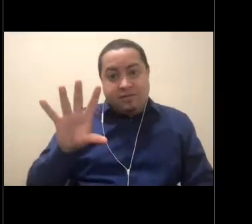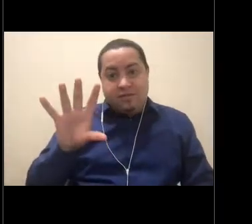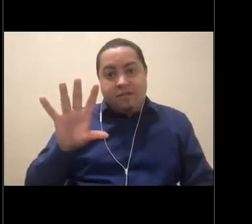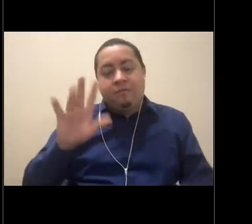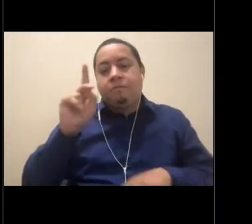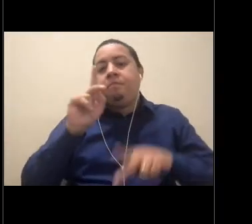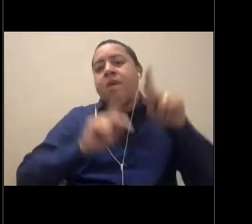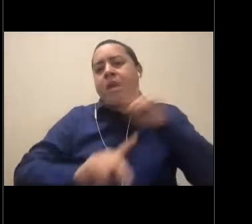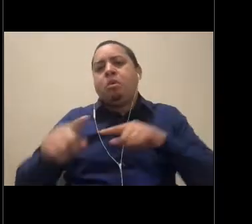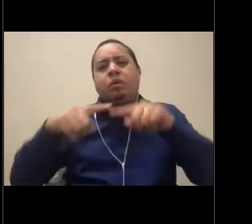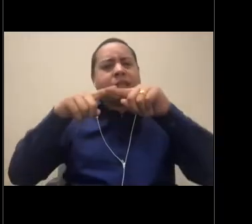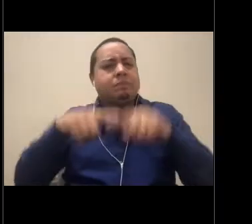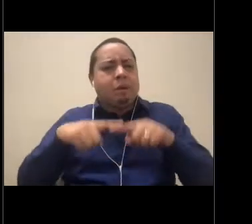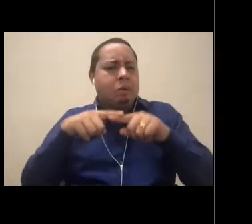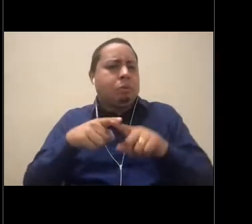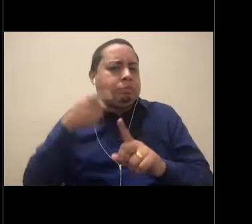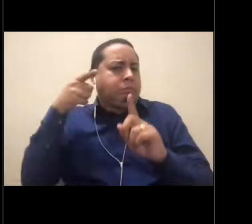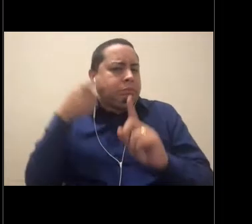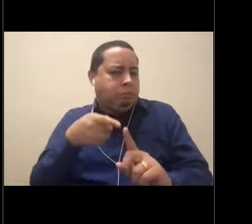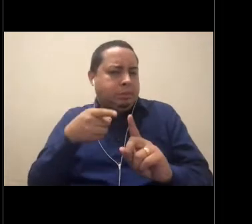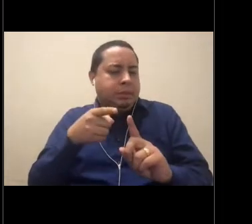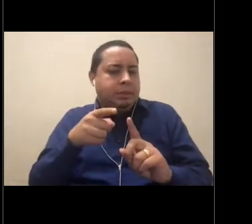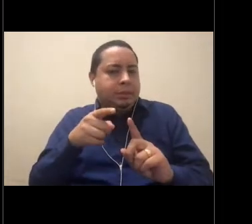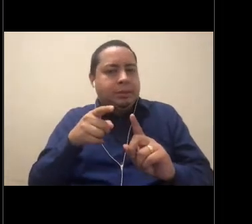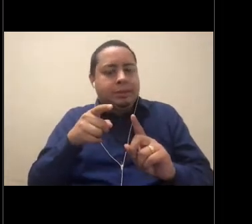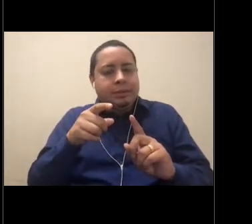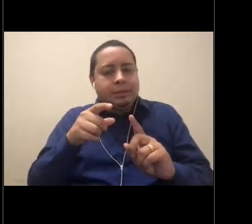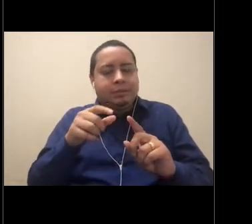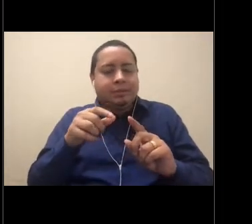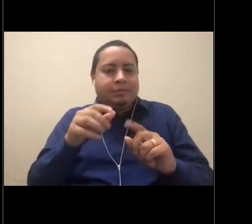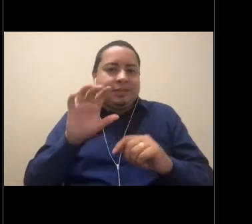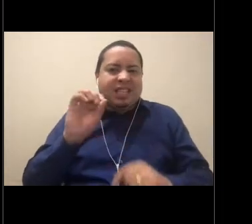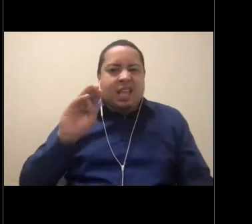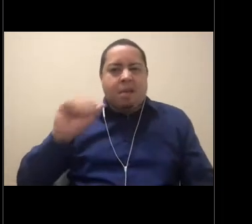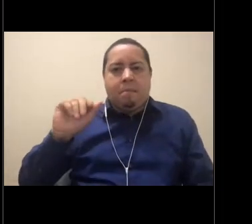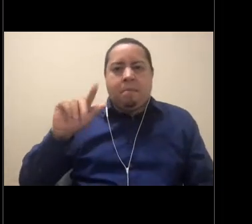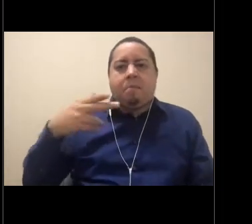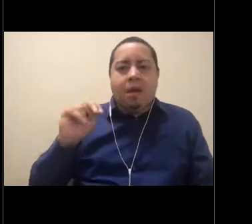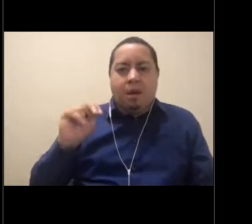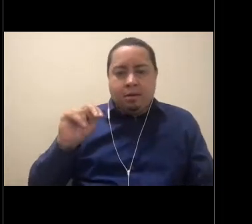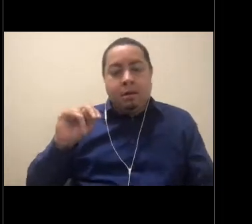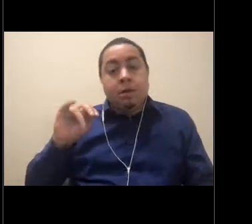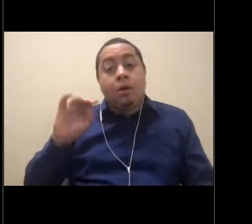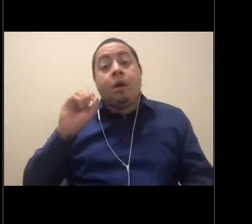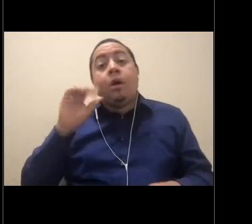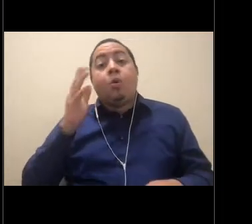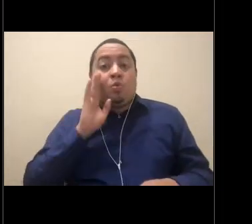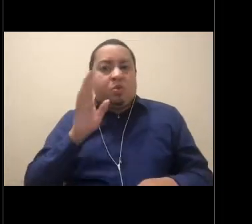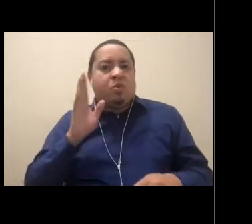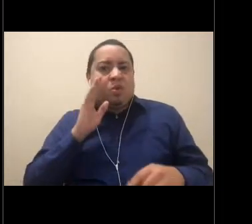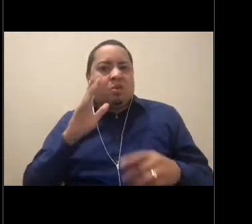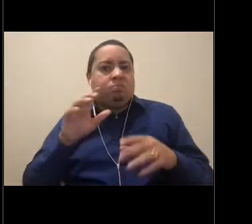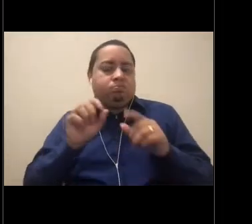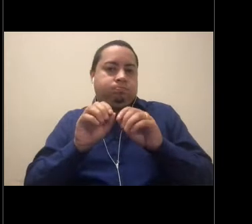So usually we're getting ready to launch one in December and those teams will come on board.